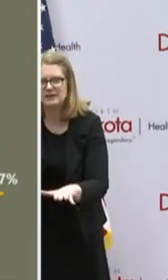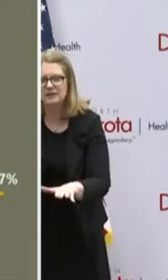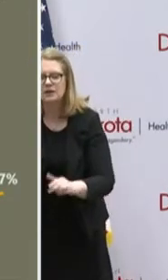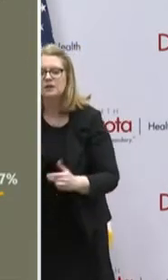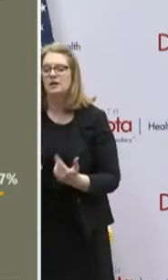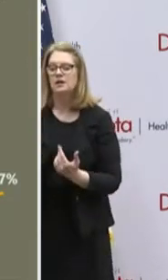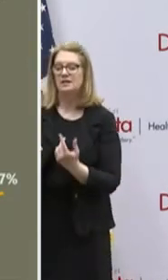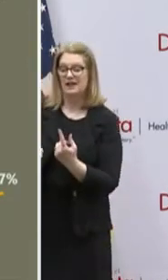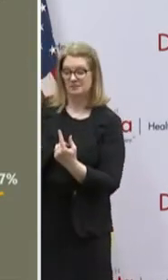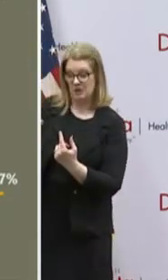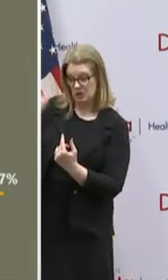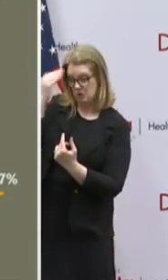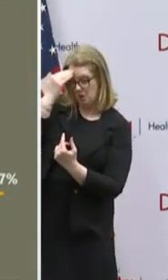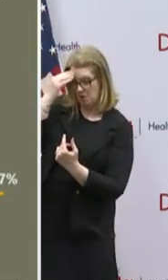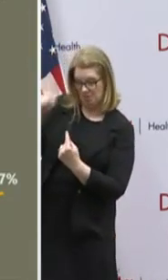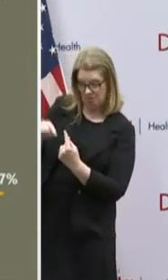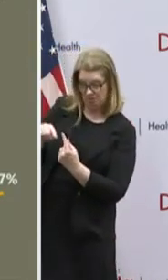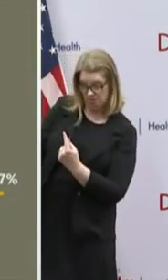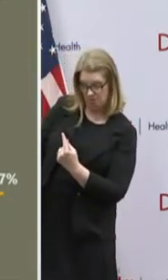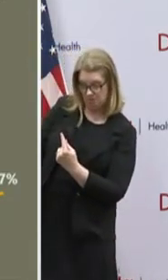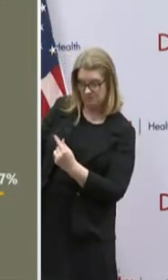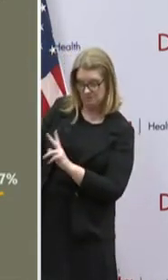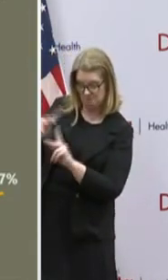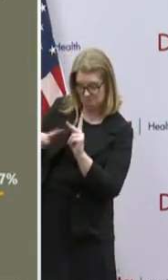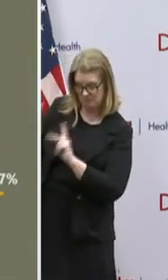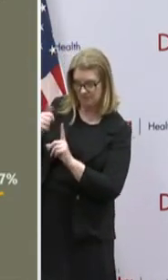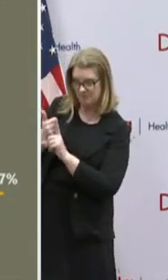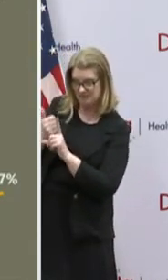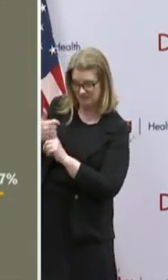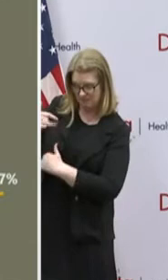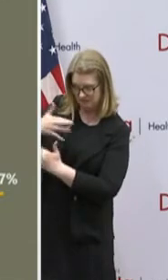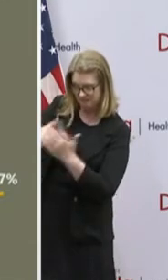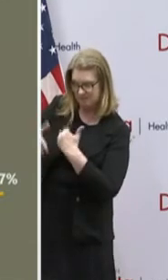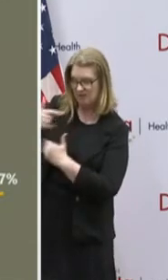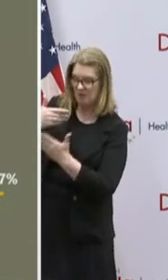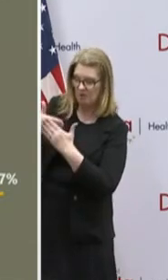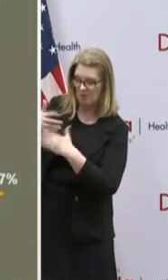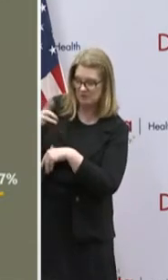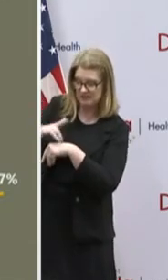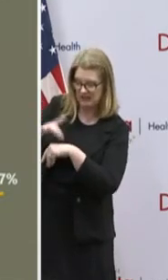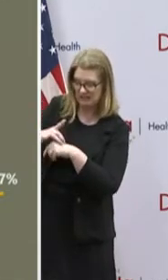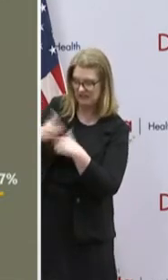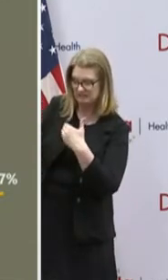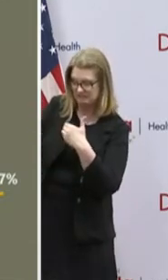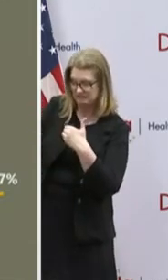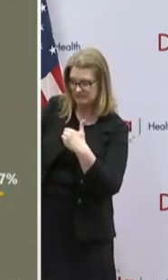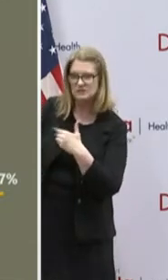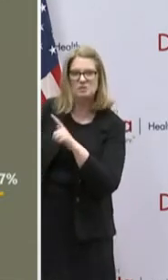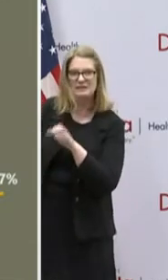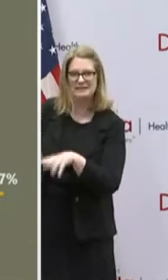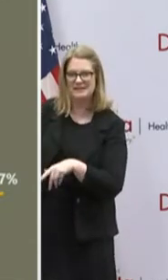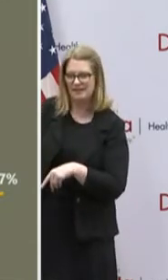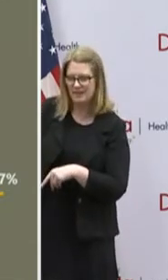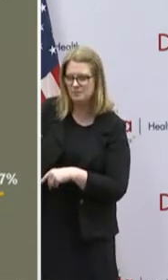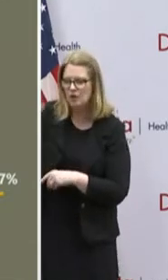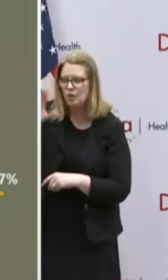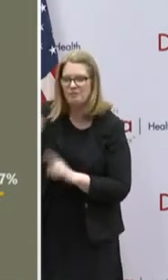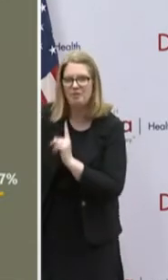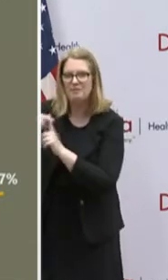IS I THINK REFLECTS AGAIN OUR TARGETED TESTING THAT WE'RE DOING ACROSS DIFFERENT AREAS OF THE STATE, INCLUDING LONG-TERM